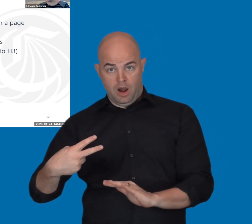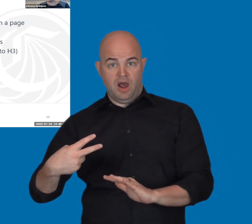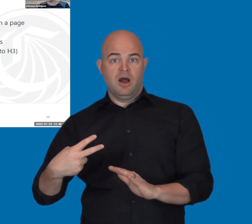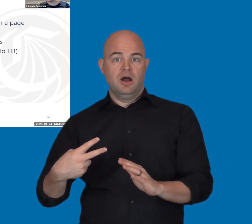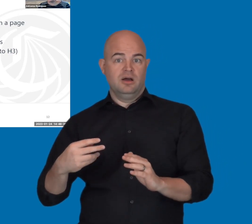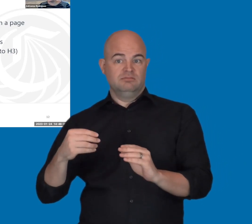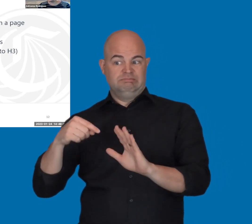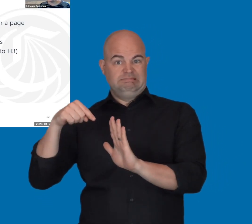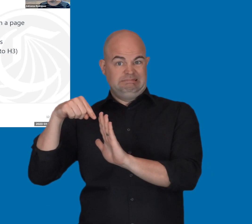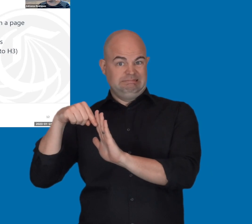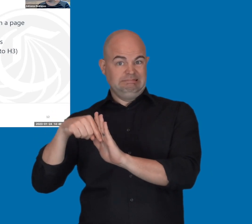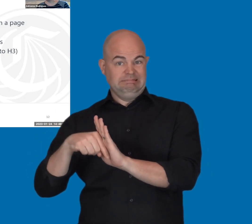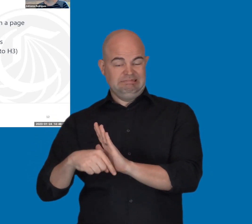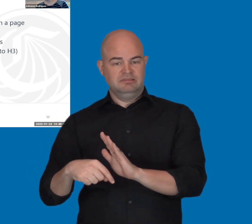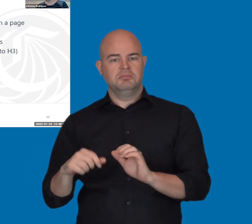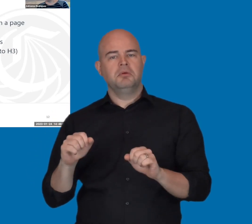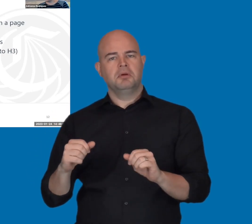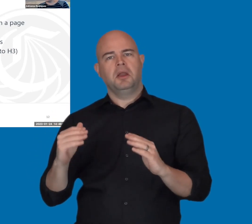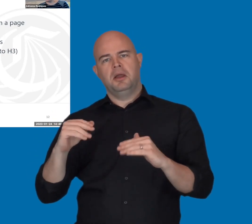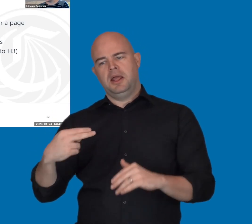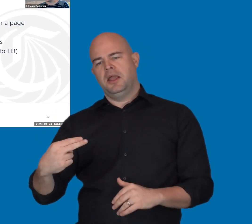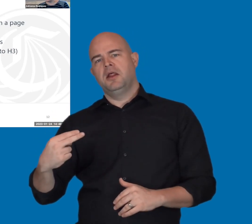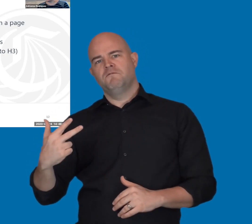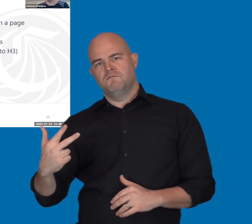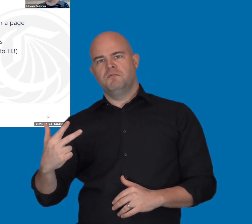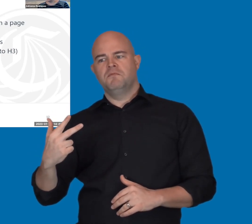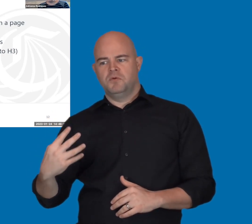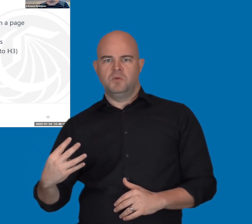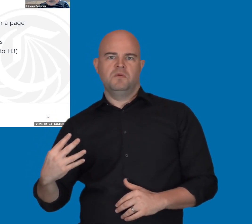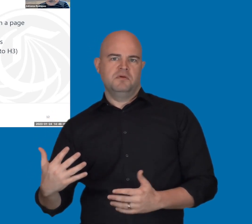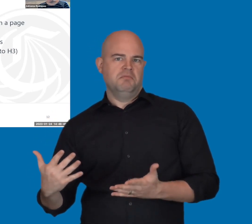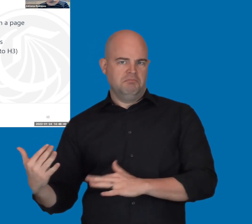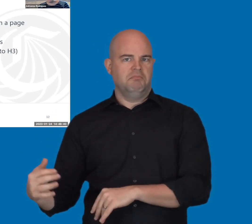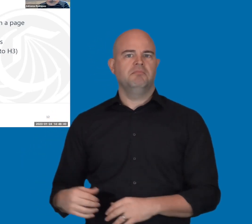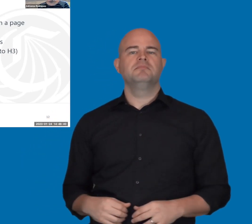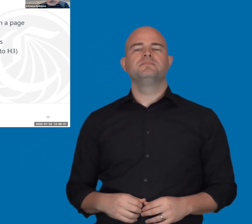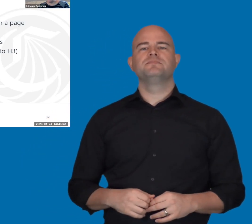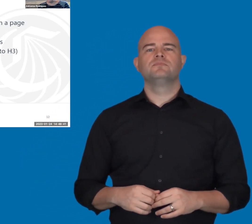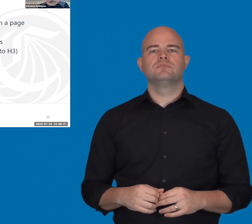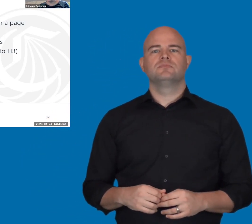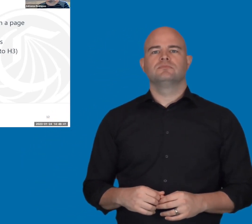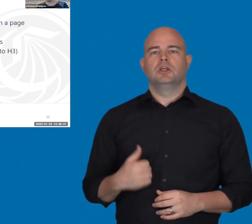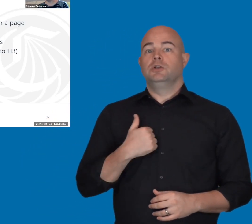if you're really getting detailed you can move on to Header 4. So, Canvas does have four total.